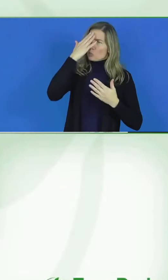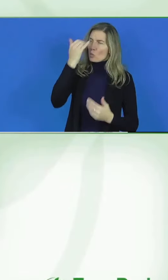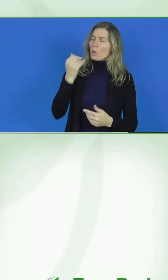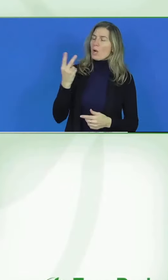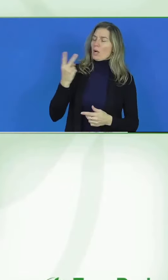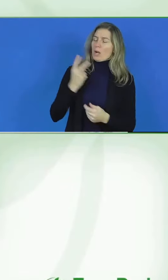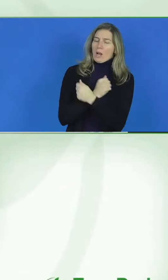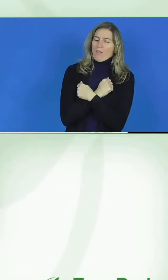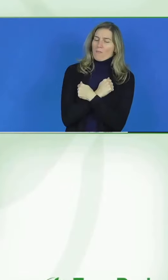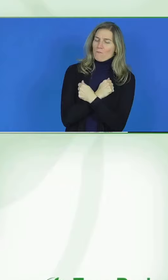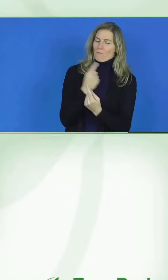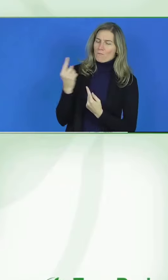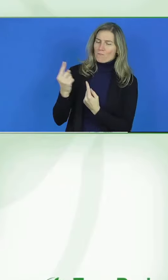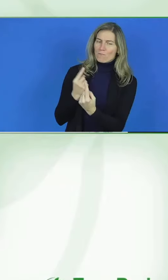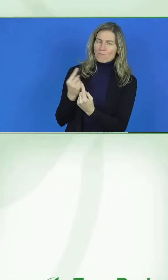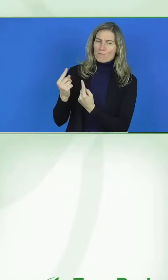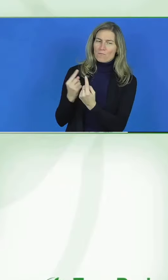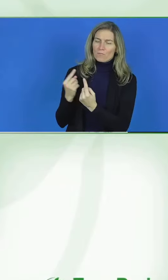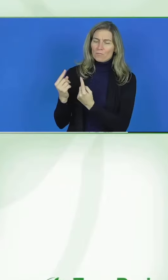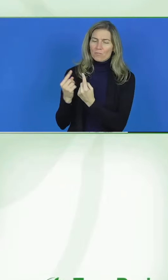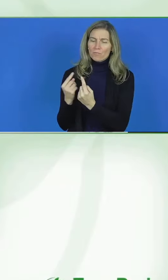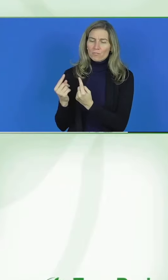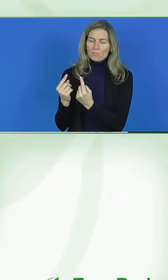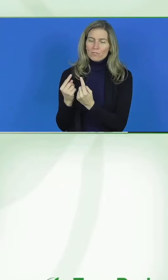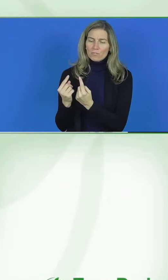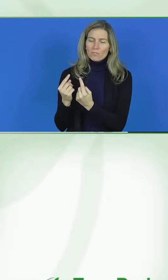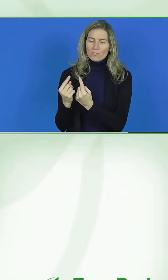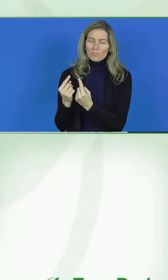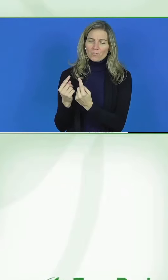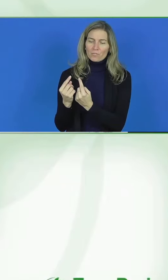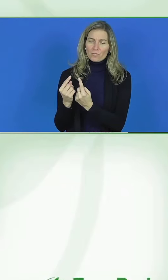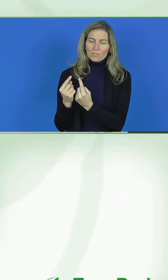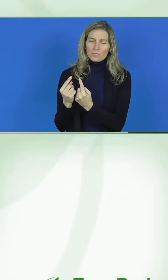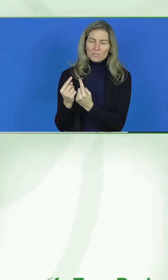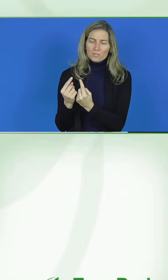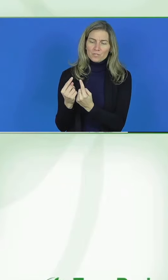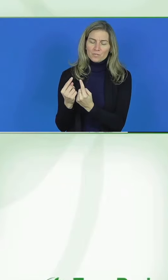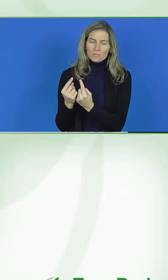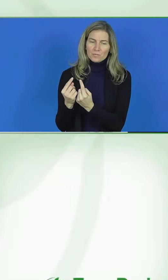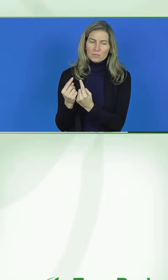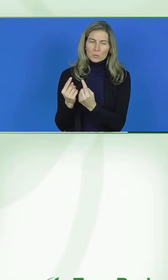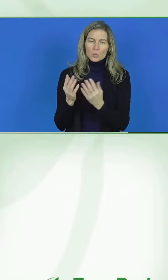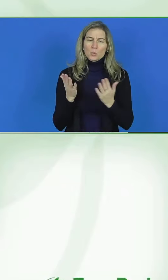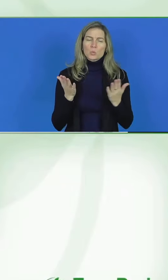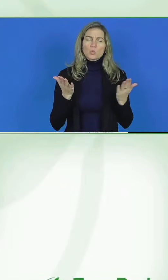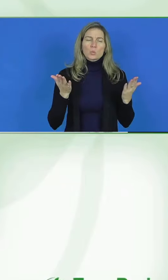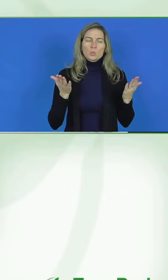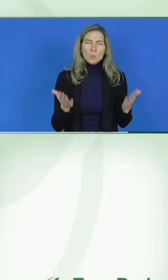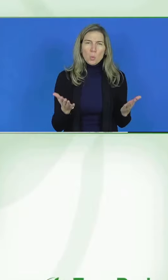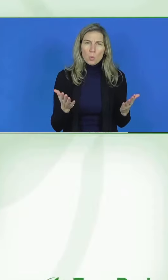I think we need to keep considering the role of love and care and